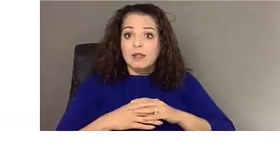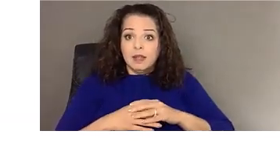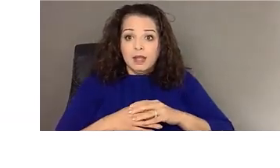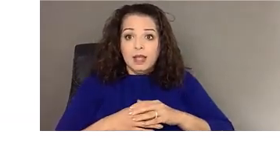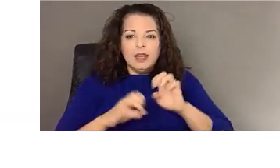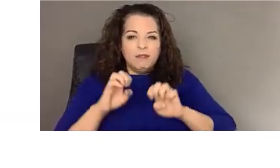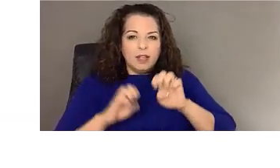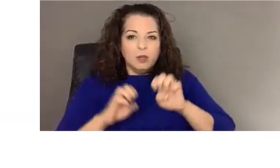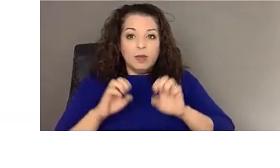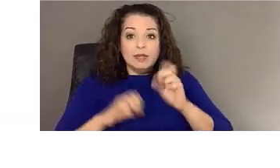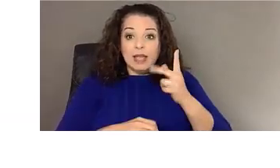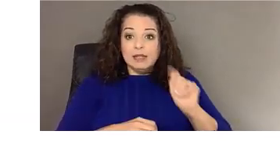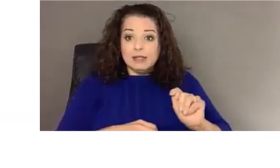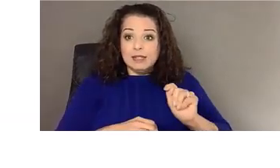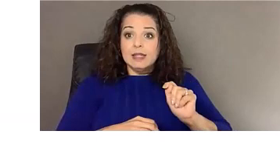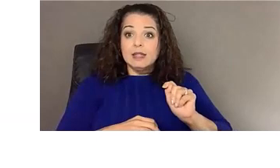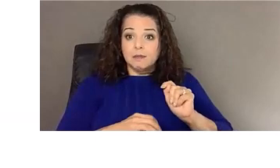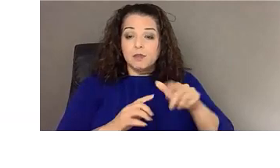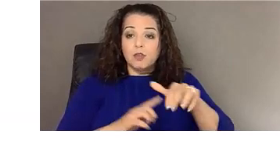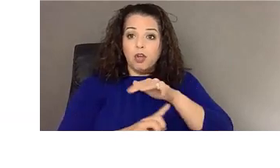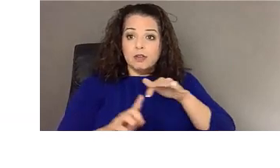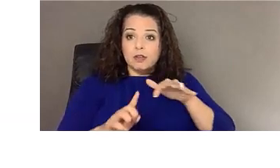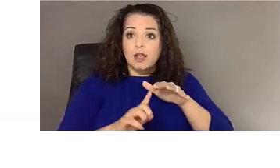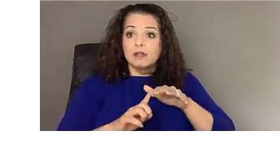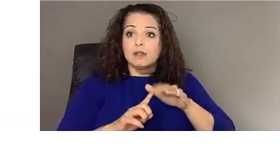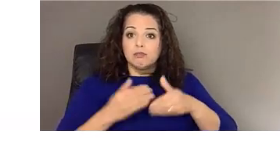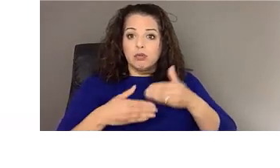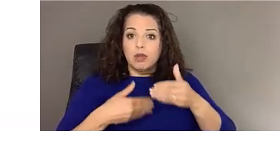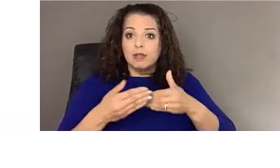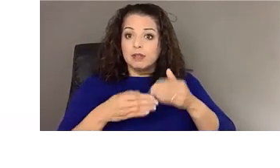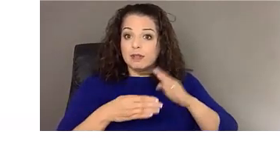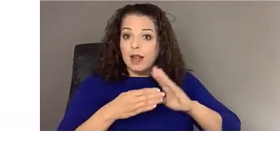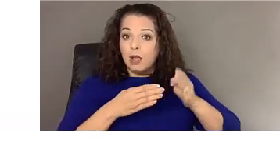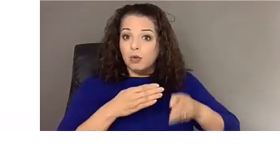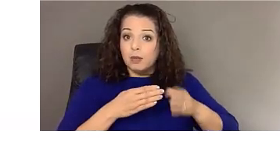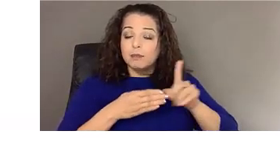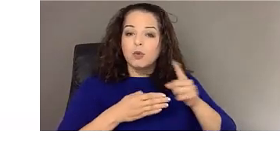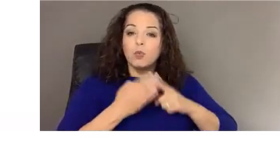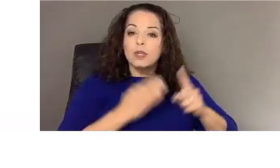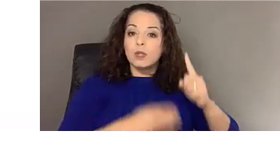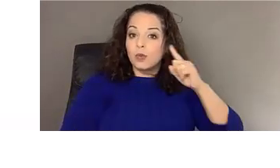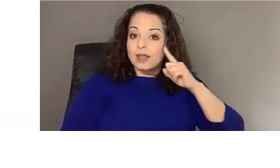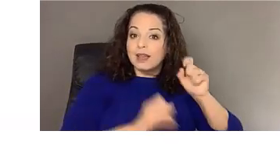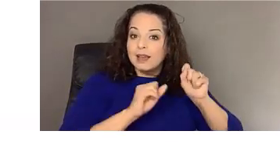So which of those roles do you think that knowledge broker can do or can play?